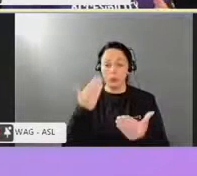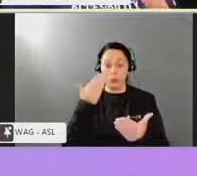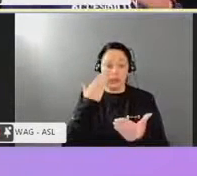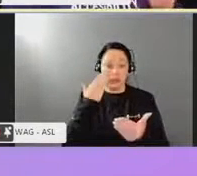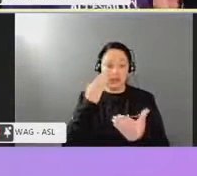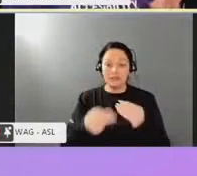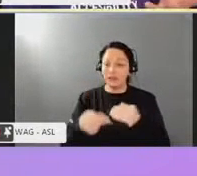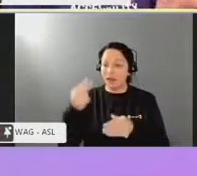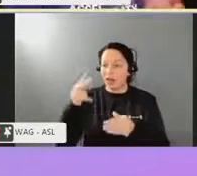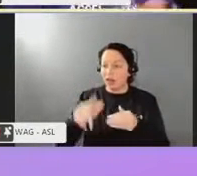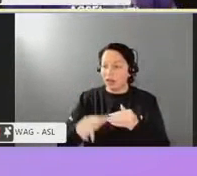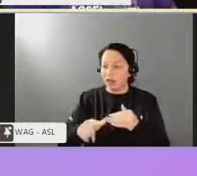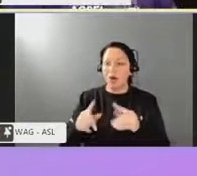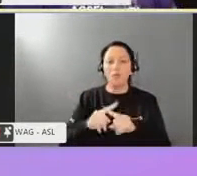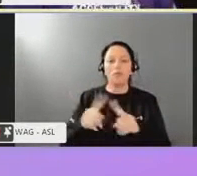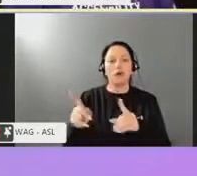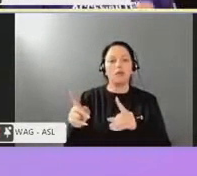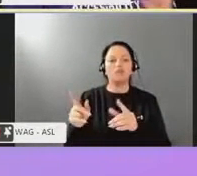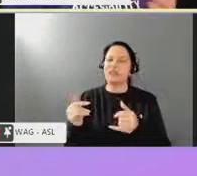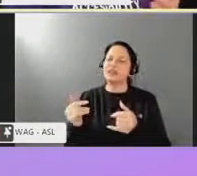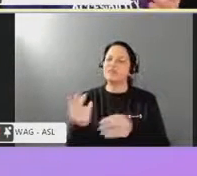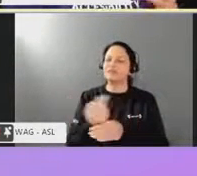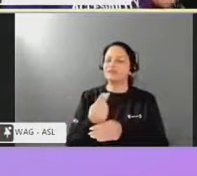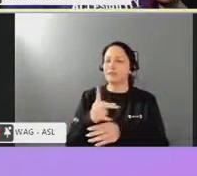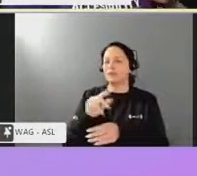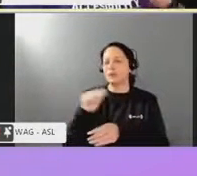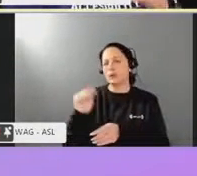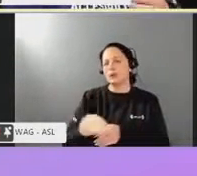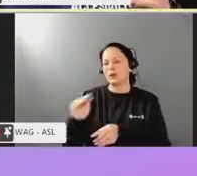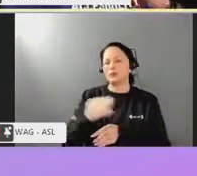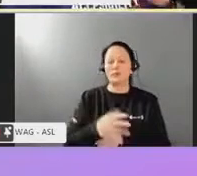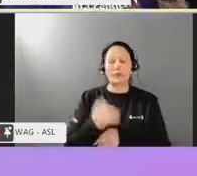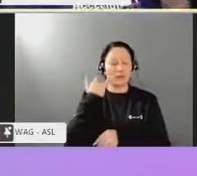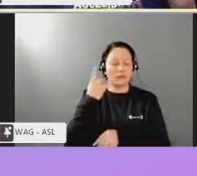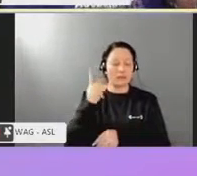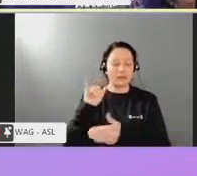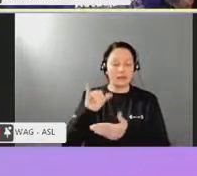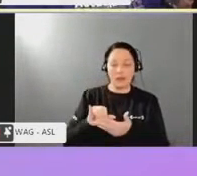I feel that percent number. is a fair You might think